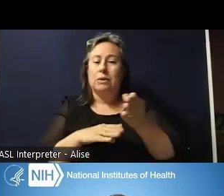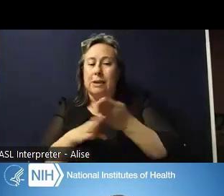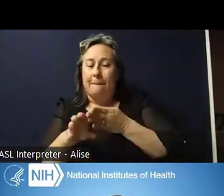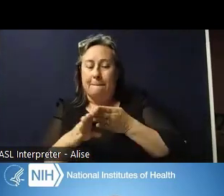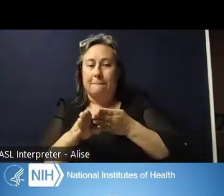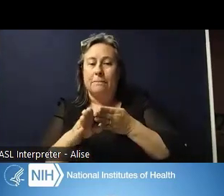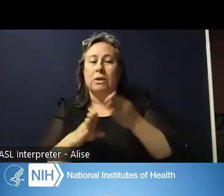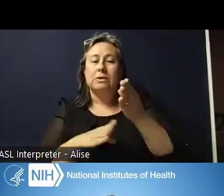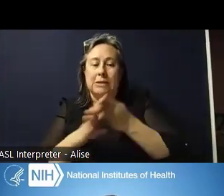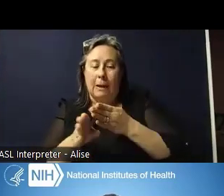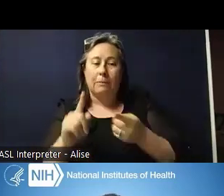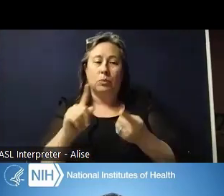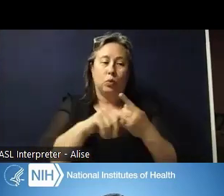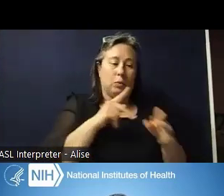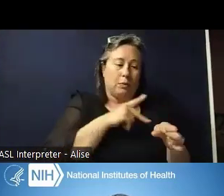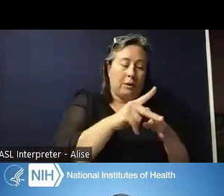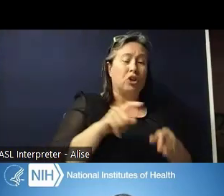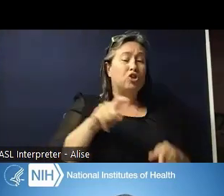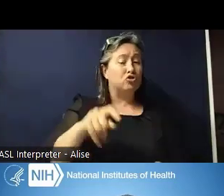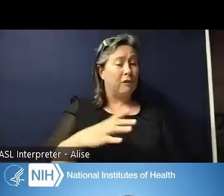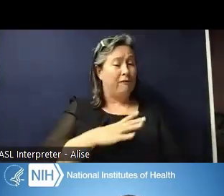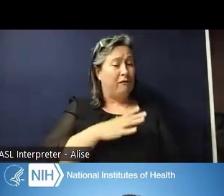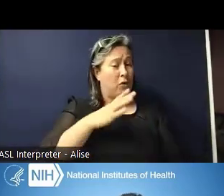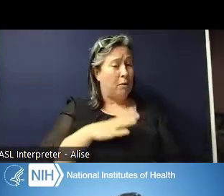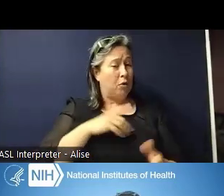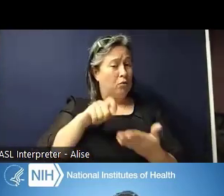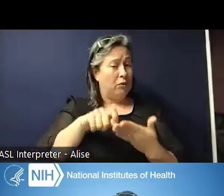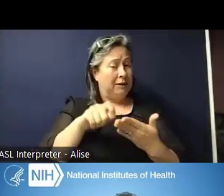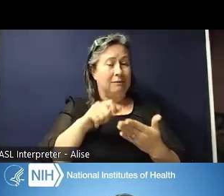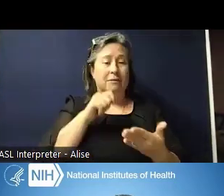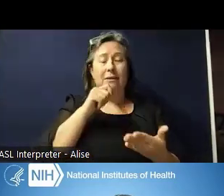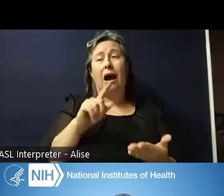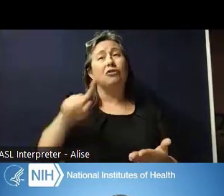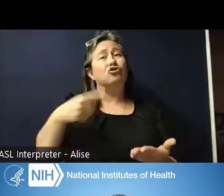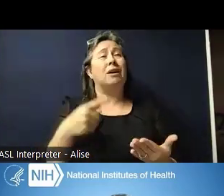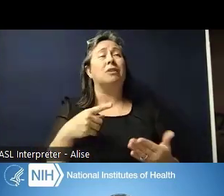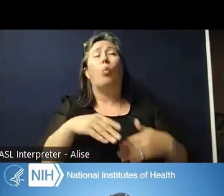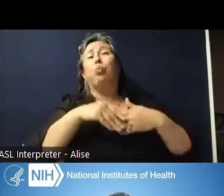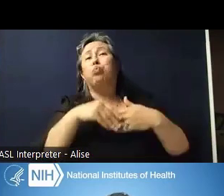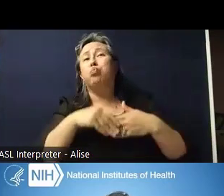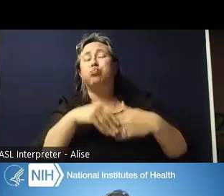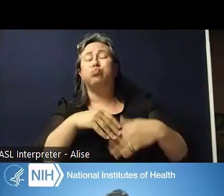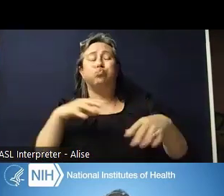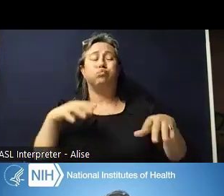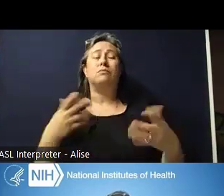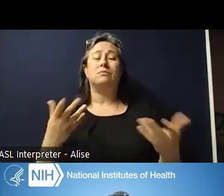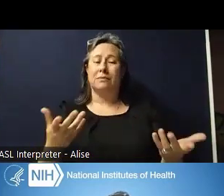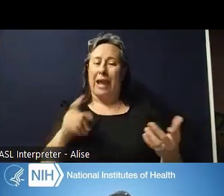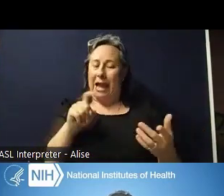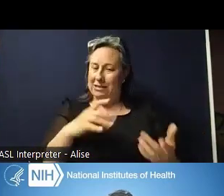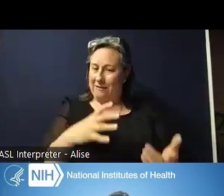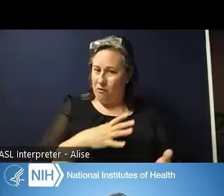It needs to be a formal written agreement, not just a gentlemen's handshake. It has to be formal. It has to be written.